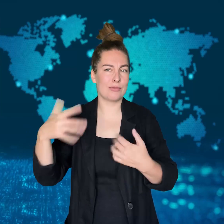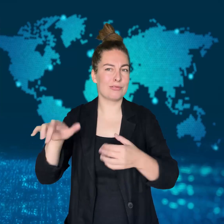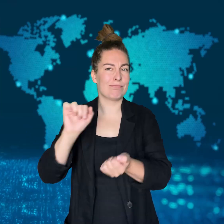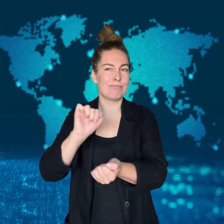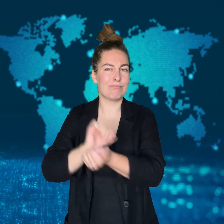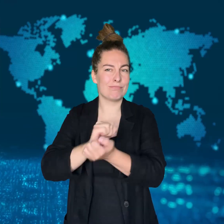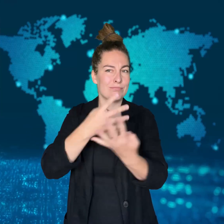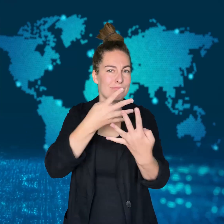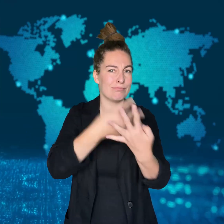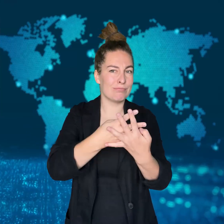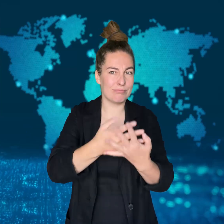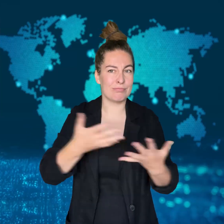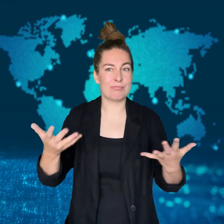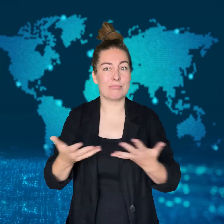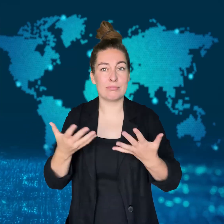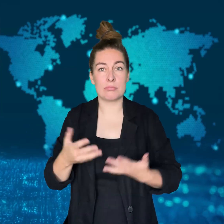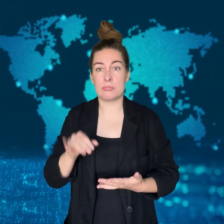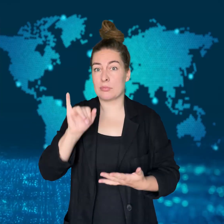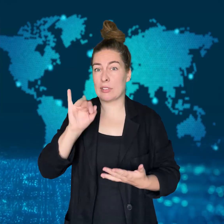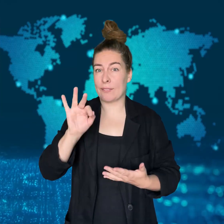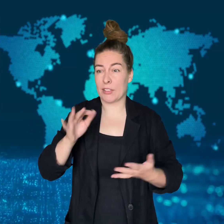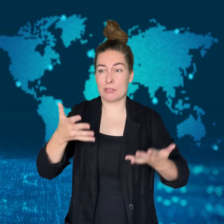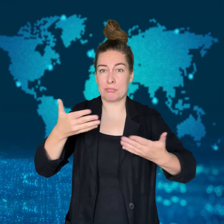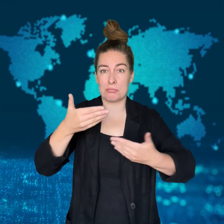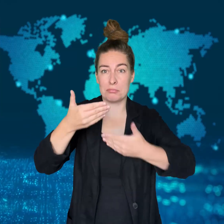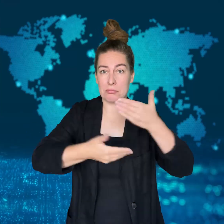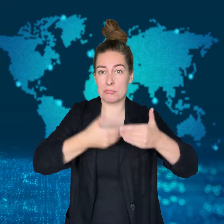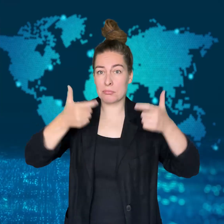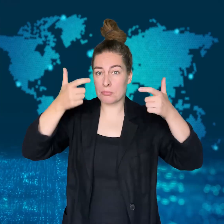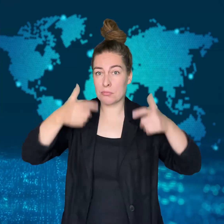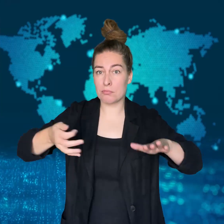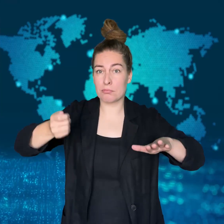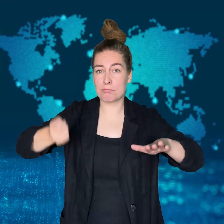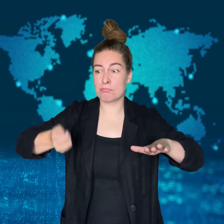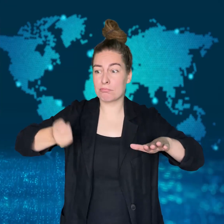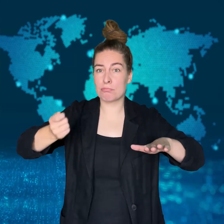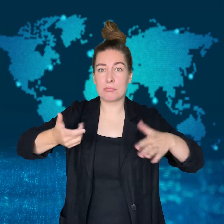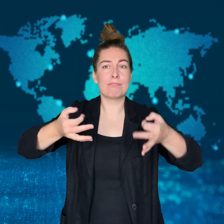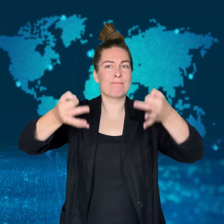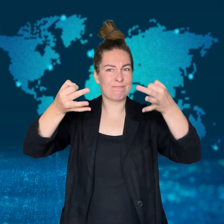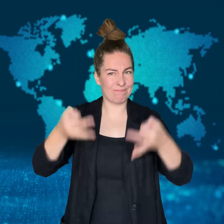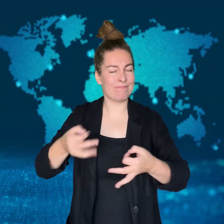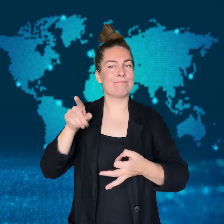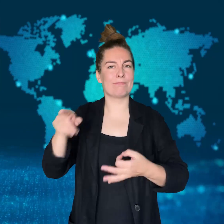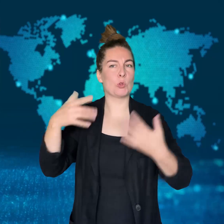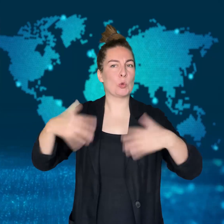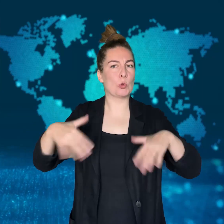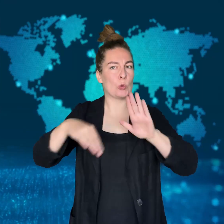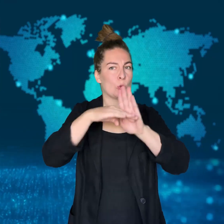name "Pura Luka Vega," was arrested.